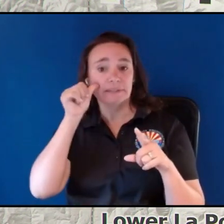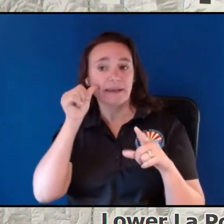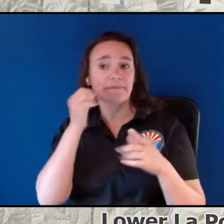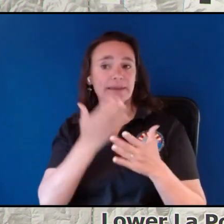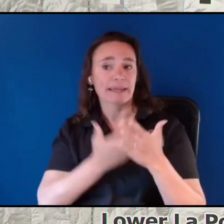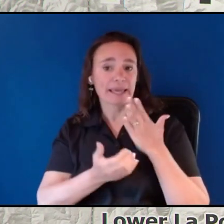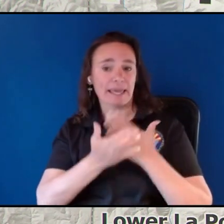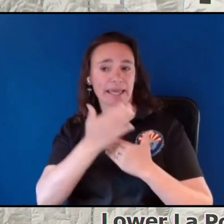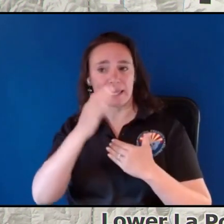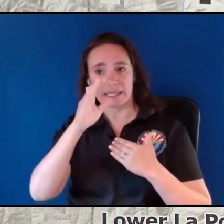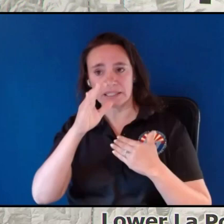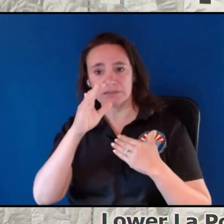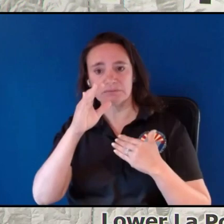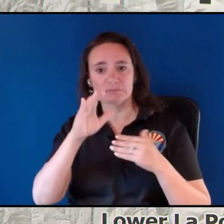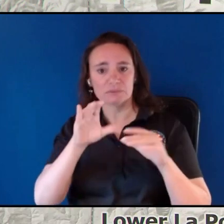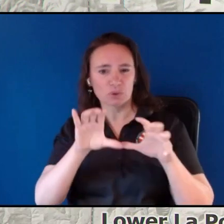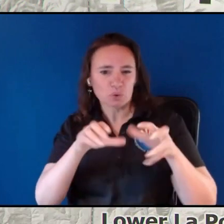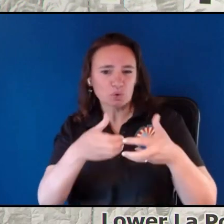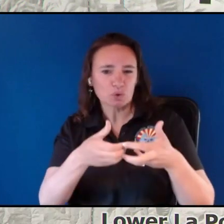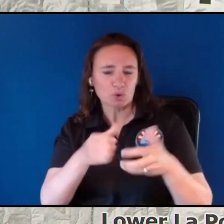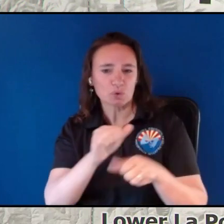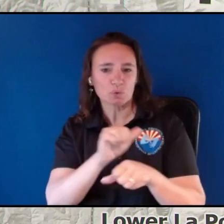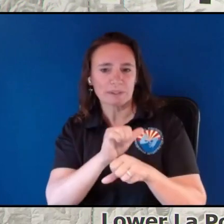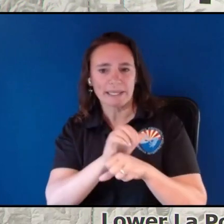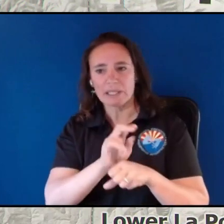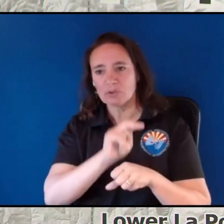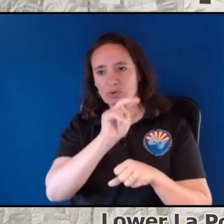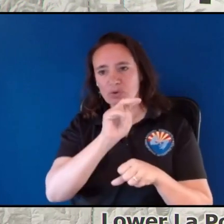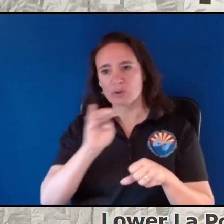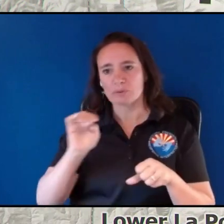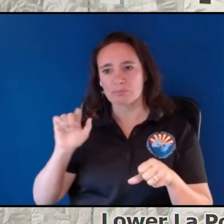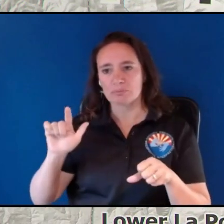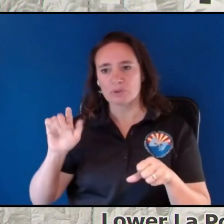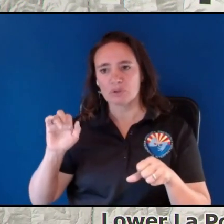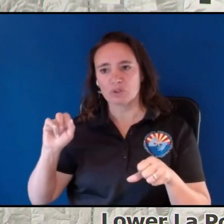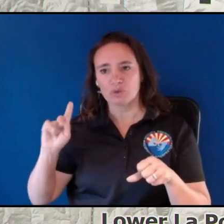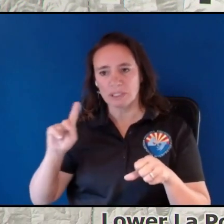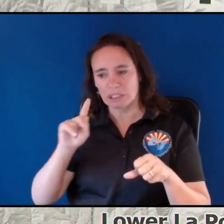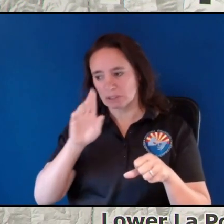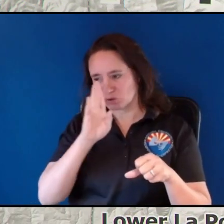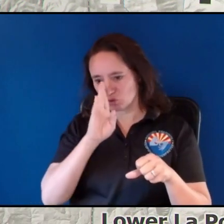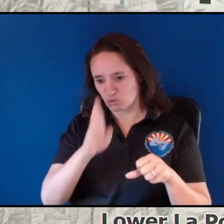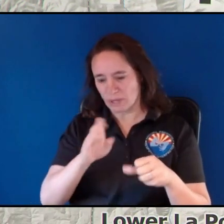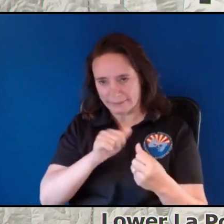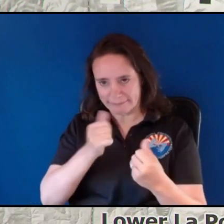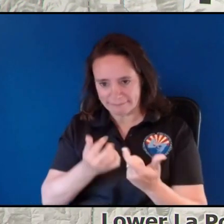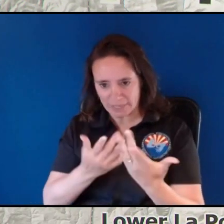northern Bull Creek area going direct with handline construction right on the fire's edge. So, we're hopeful